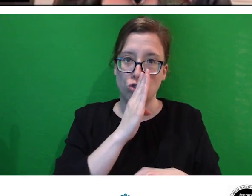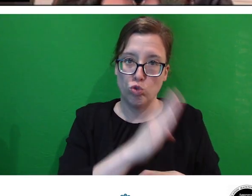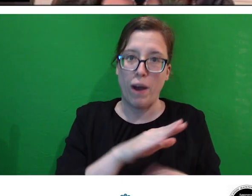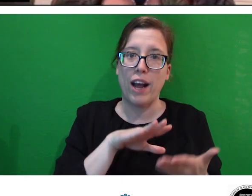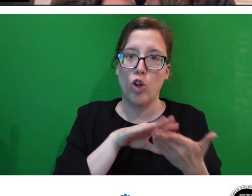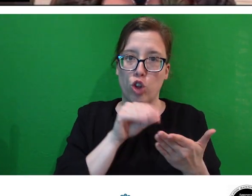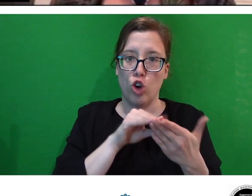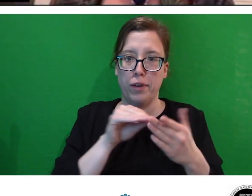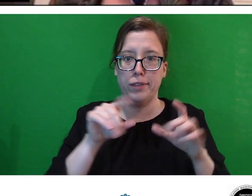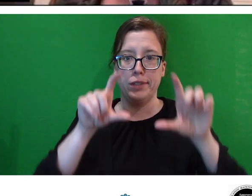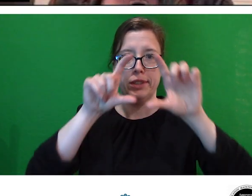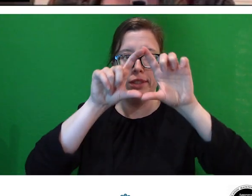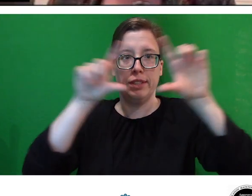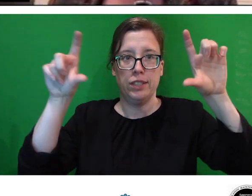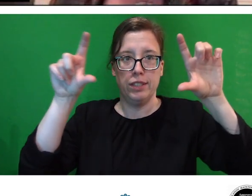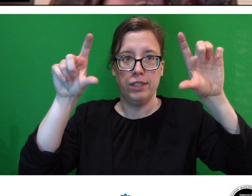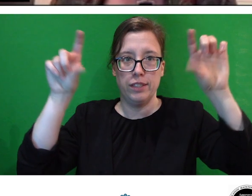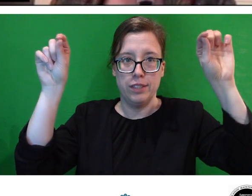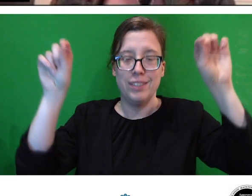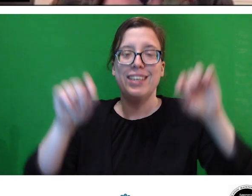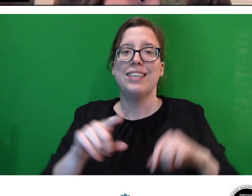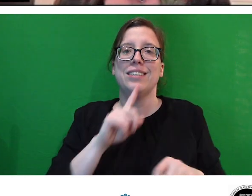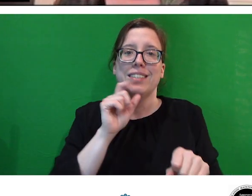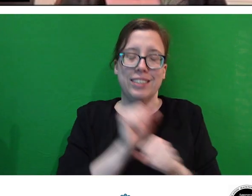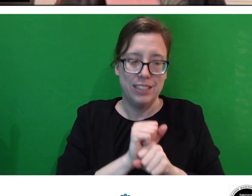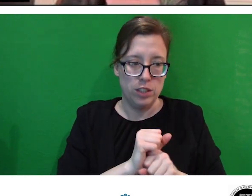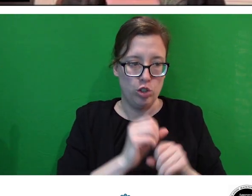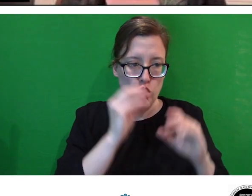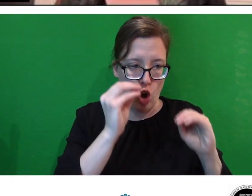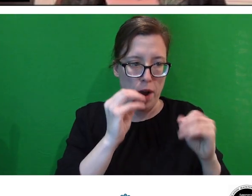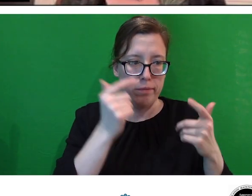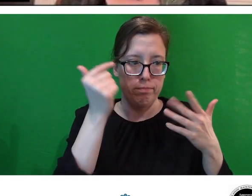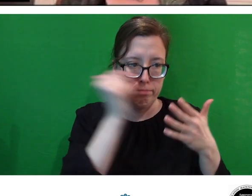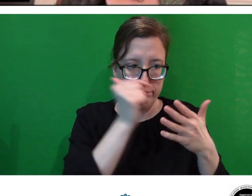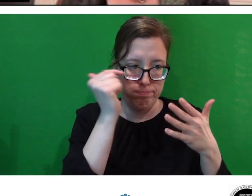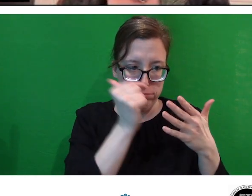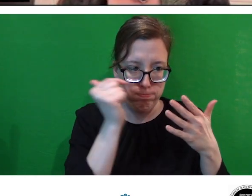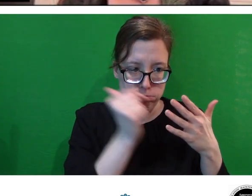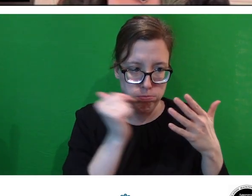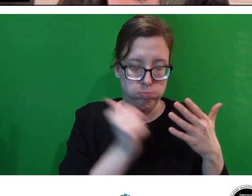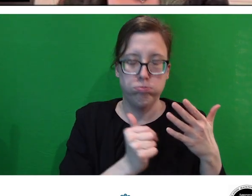and essential for much of the learning–is hands-on,